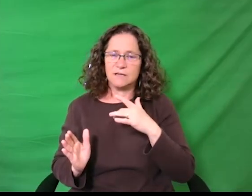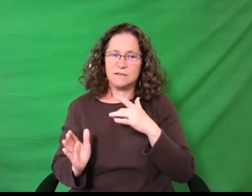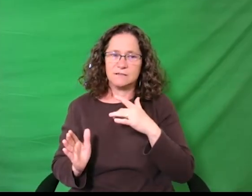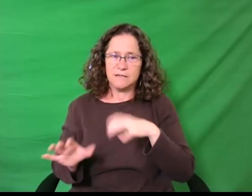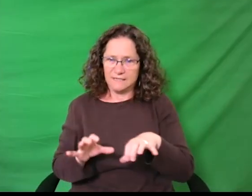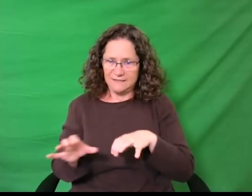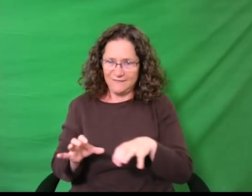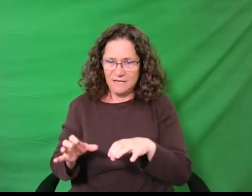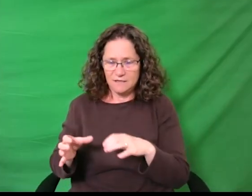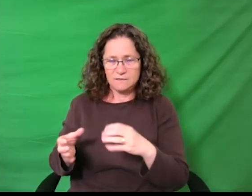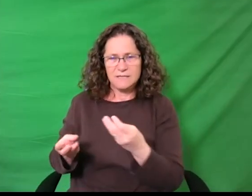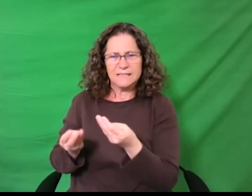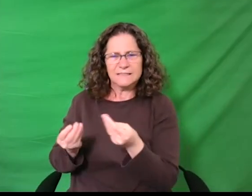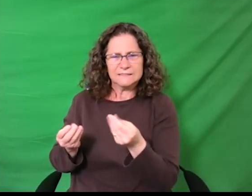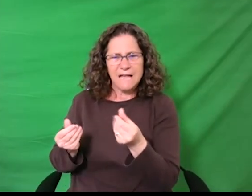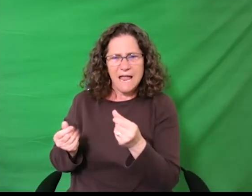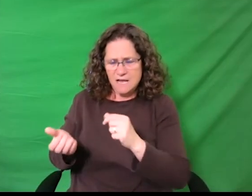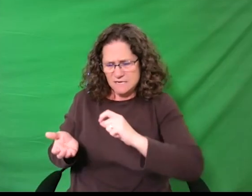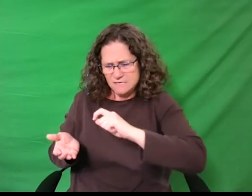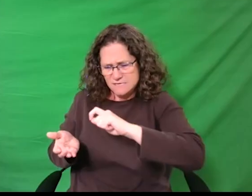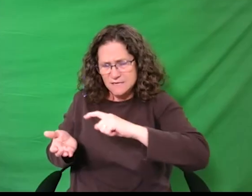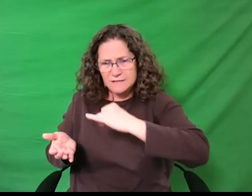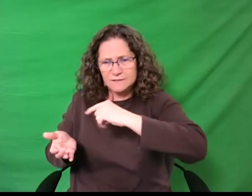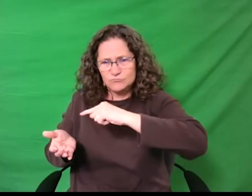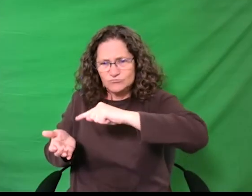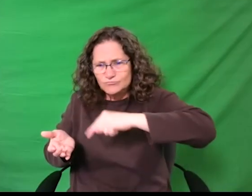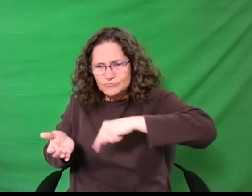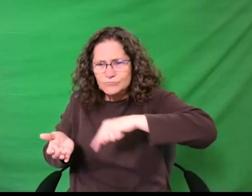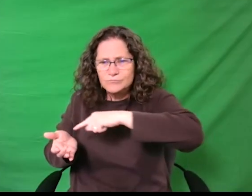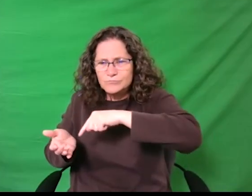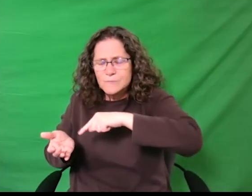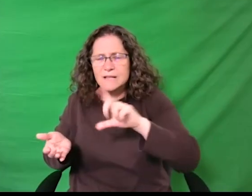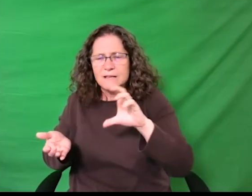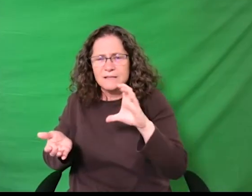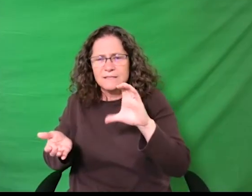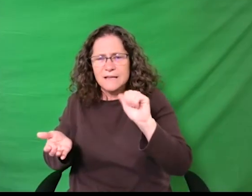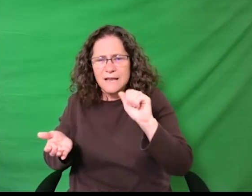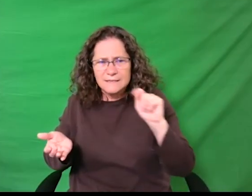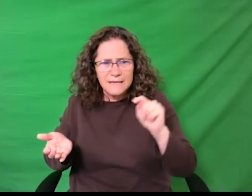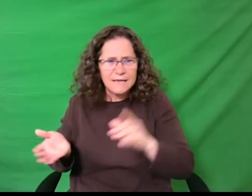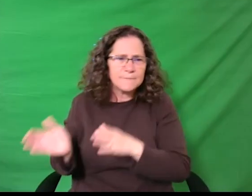And then I have a picture of a letter board, where students often have to manipulate letter sounds.